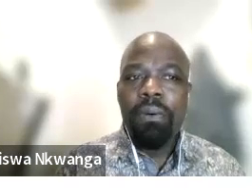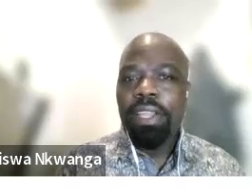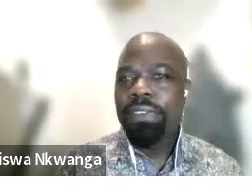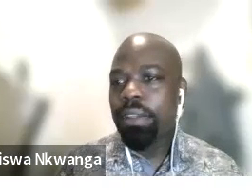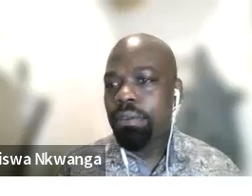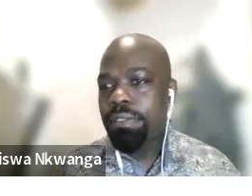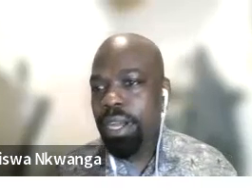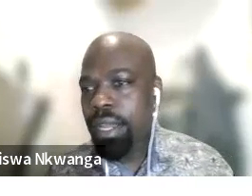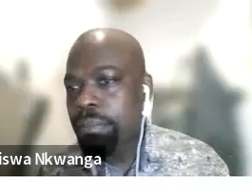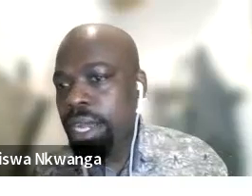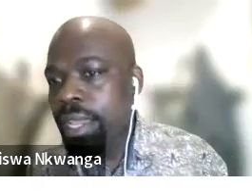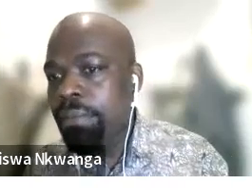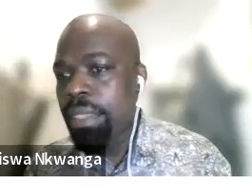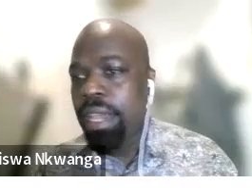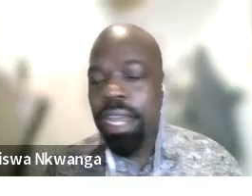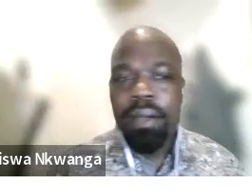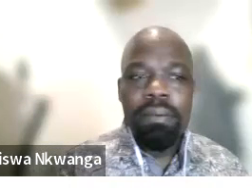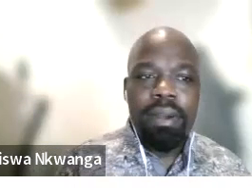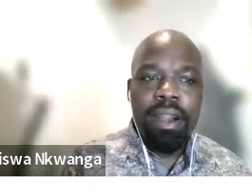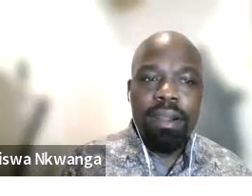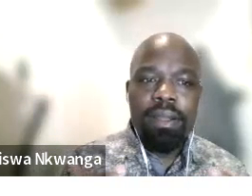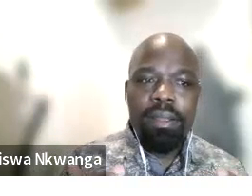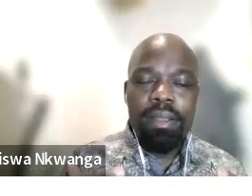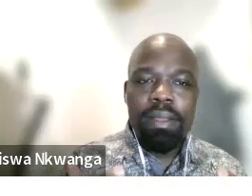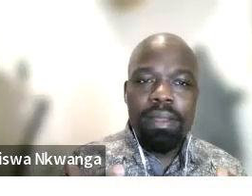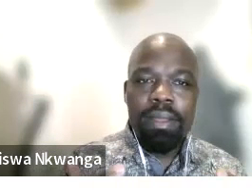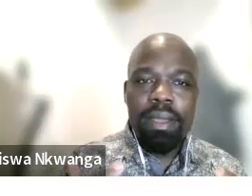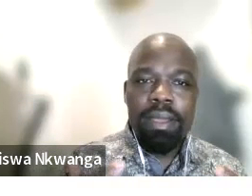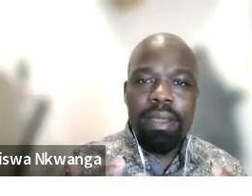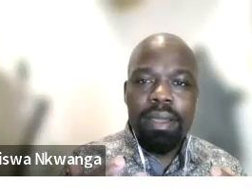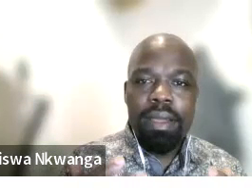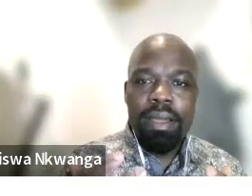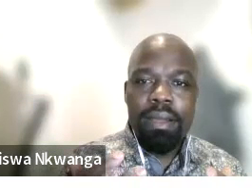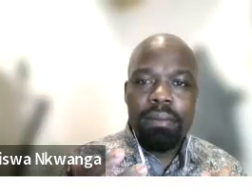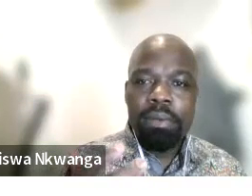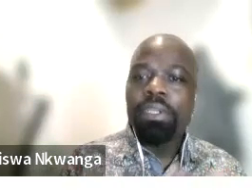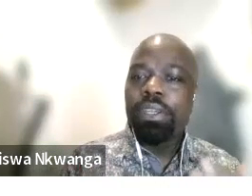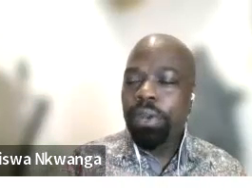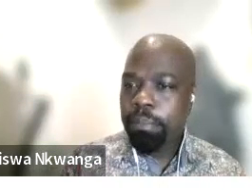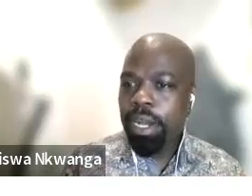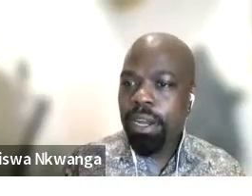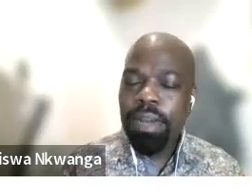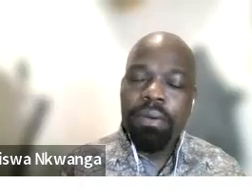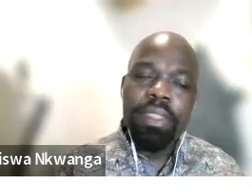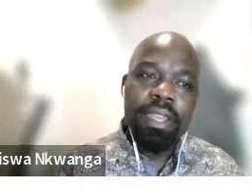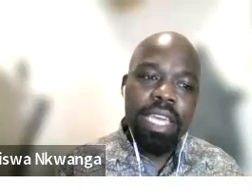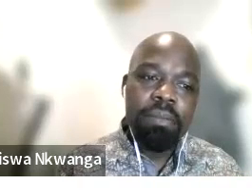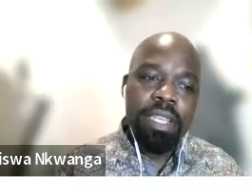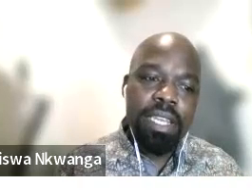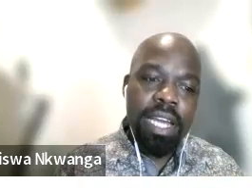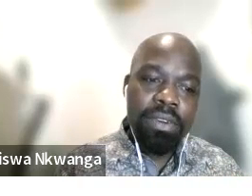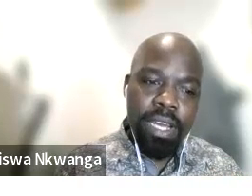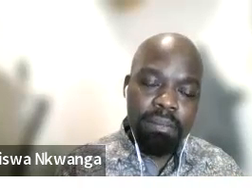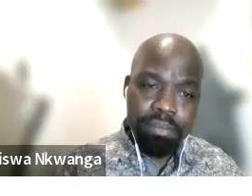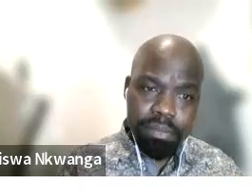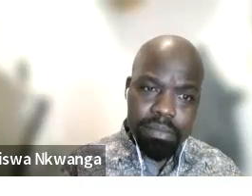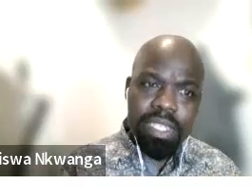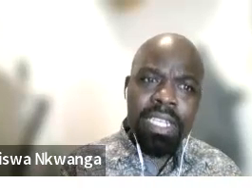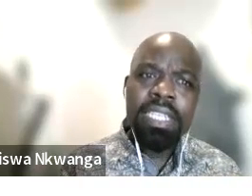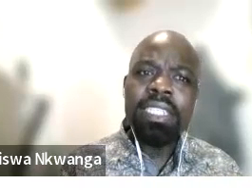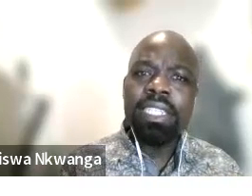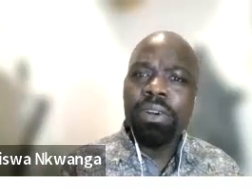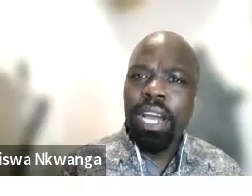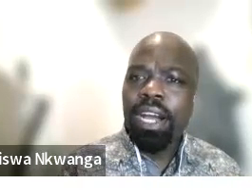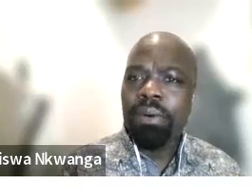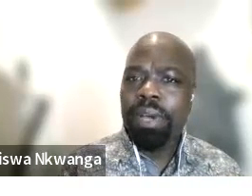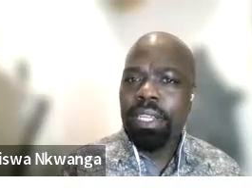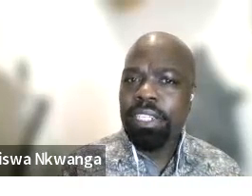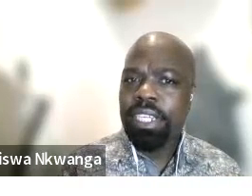I want to start off by building on the background that Amy laid out clearly on how the Action